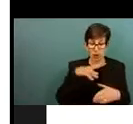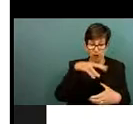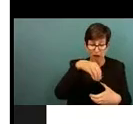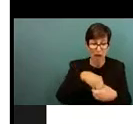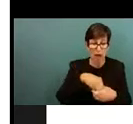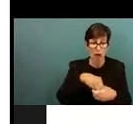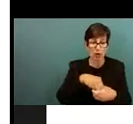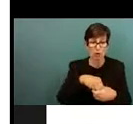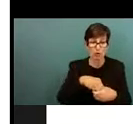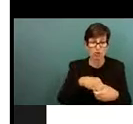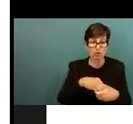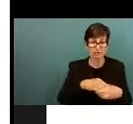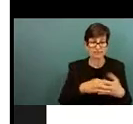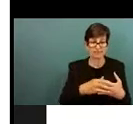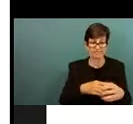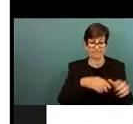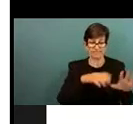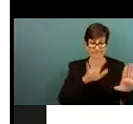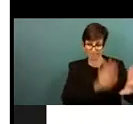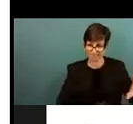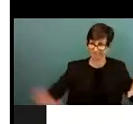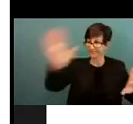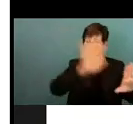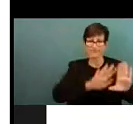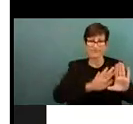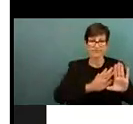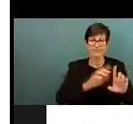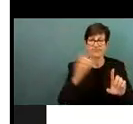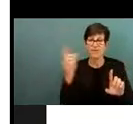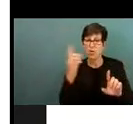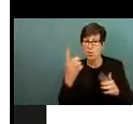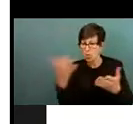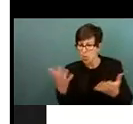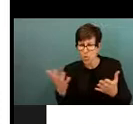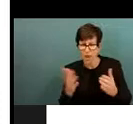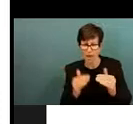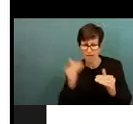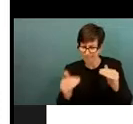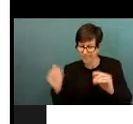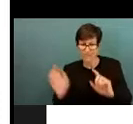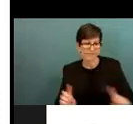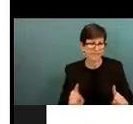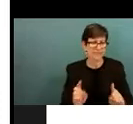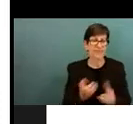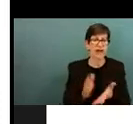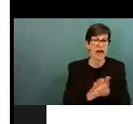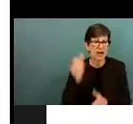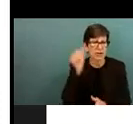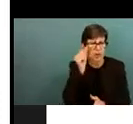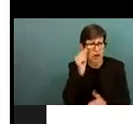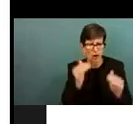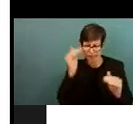population. And what we've done is highlight that by identifying four key groups and we'll